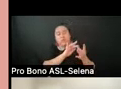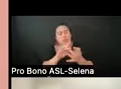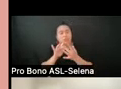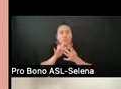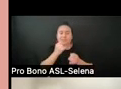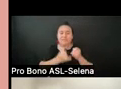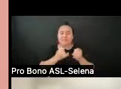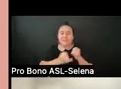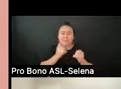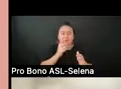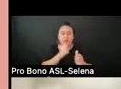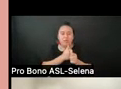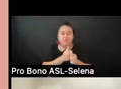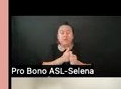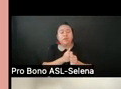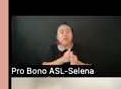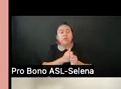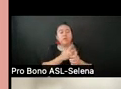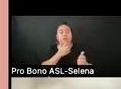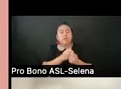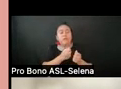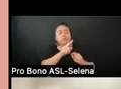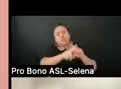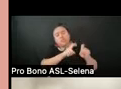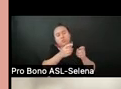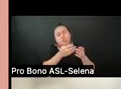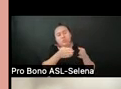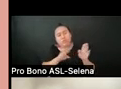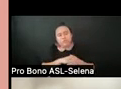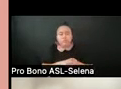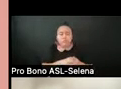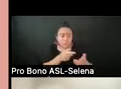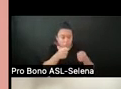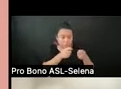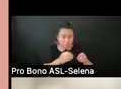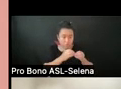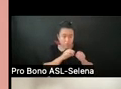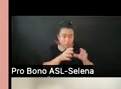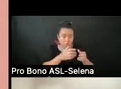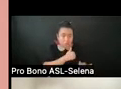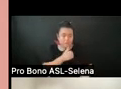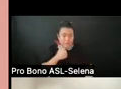The updates include general questions like have you brought in anymore crew members?